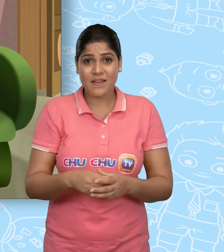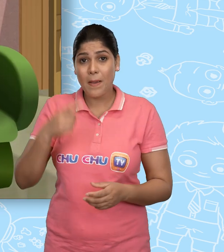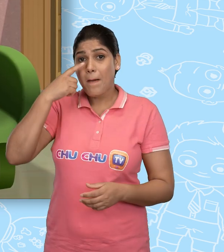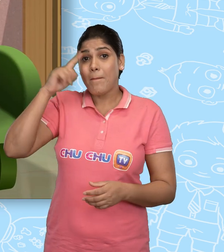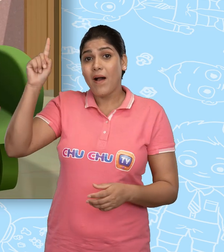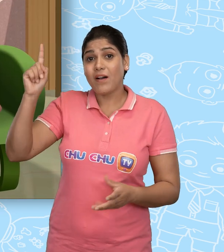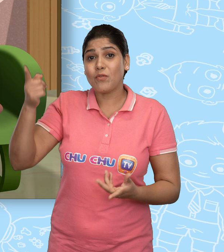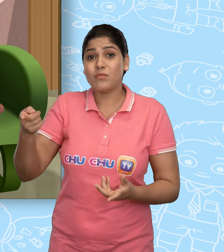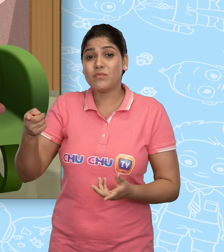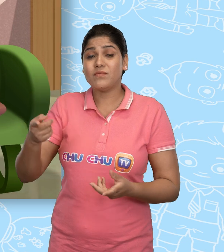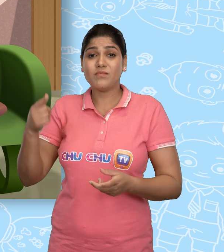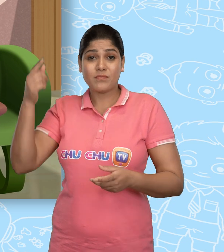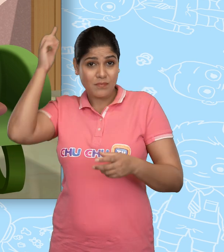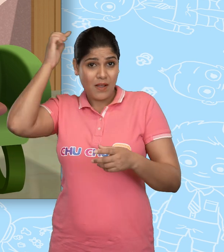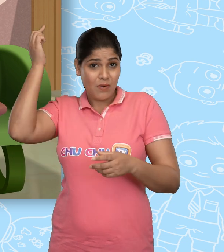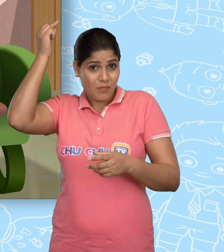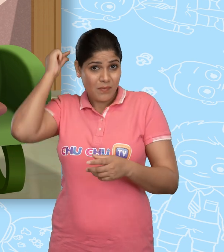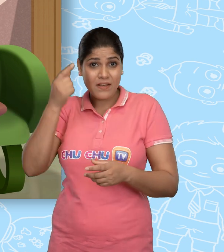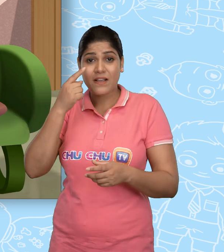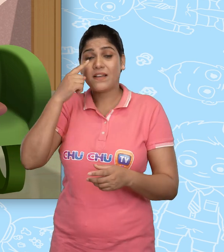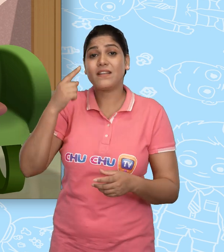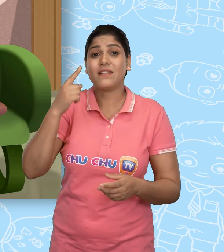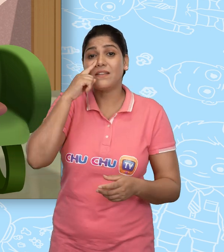He gave Mother the sunflower to put in her hair.